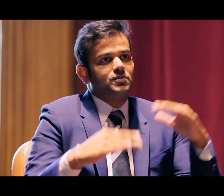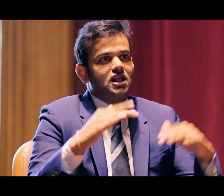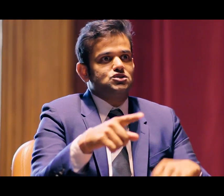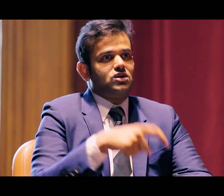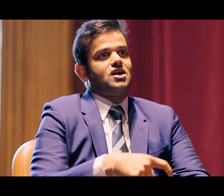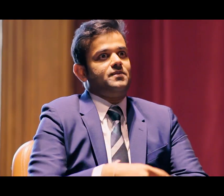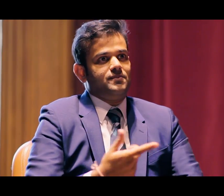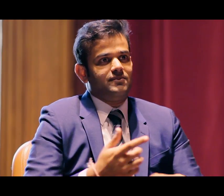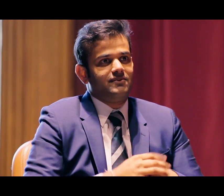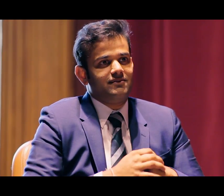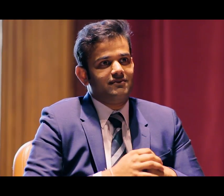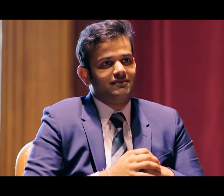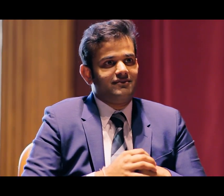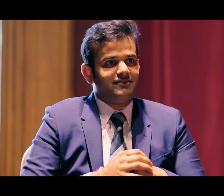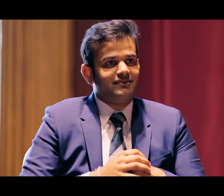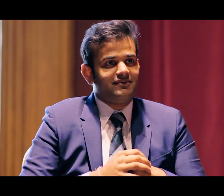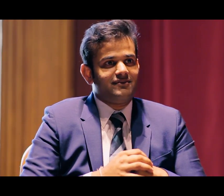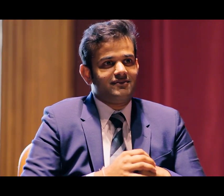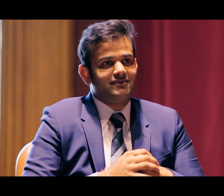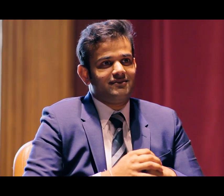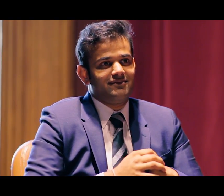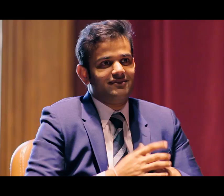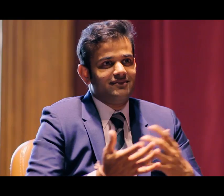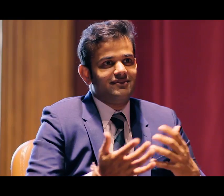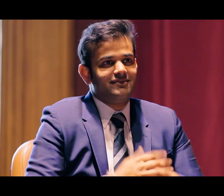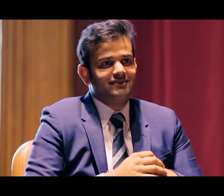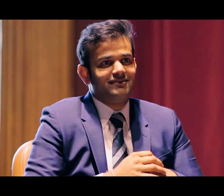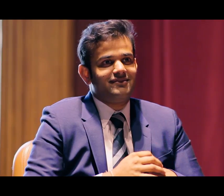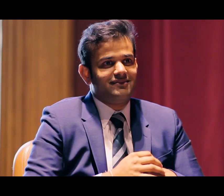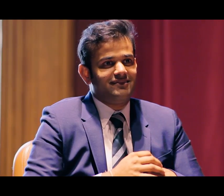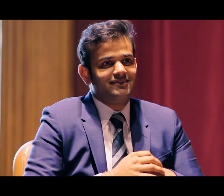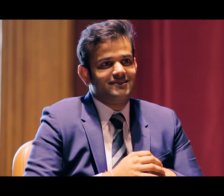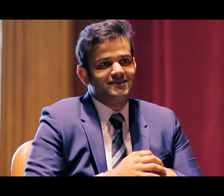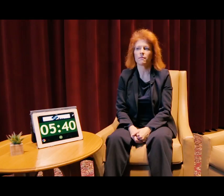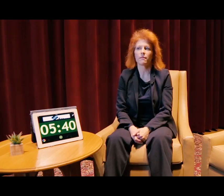I know you've got your professional life. How do you balance family and business? And what do you do outside of that even?